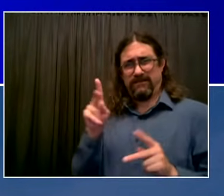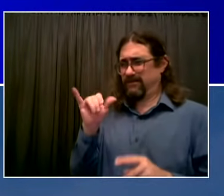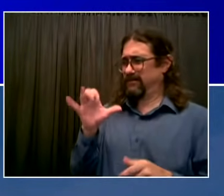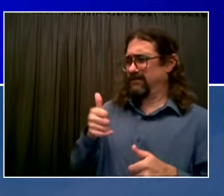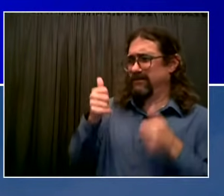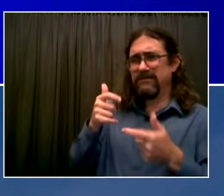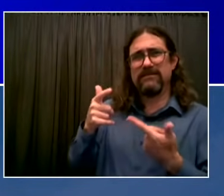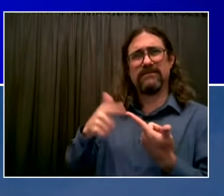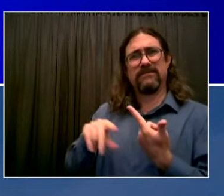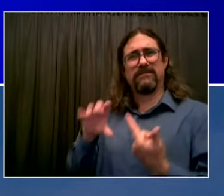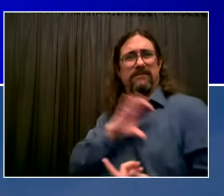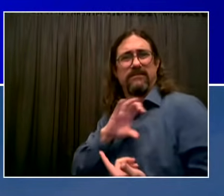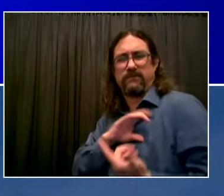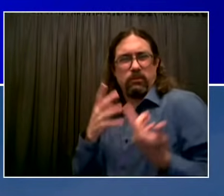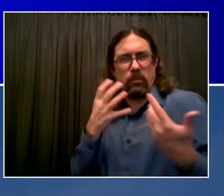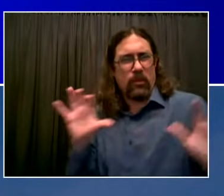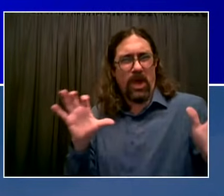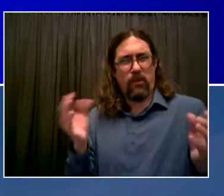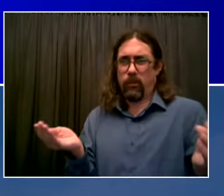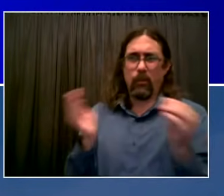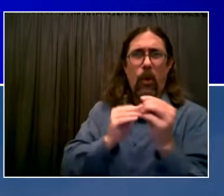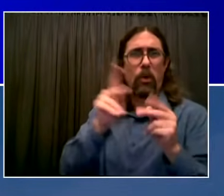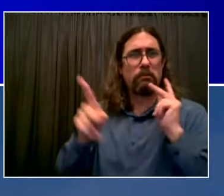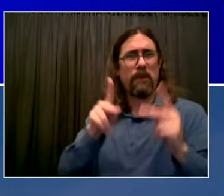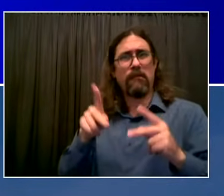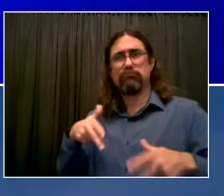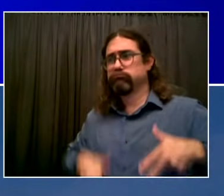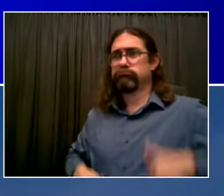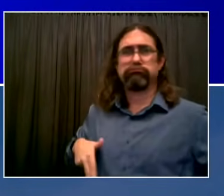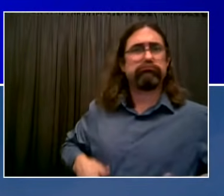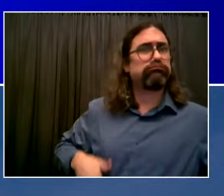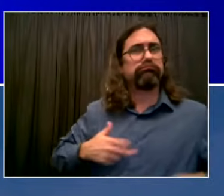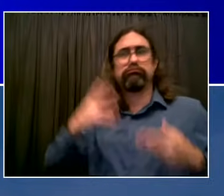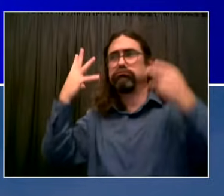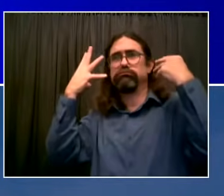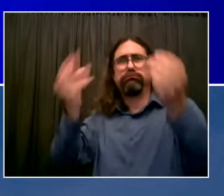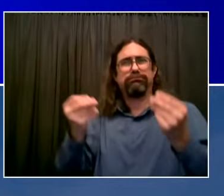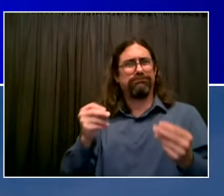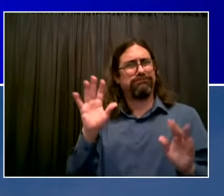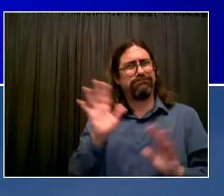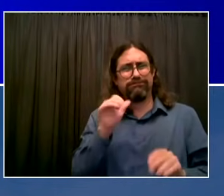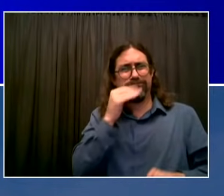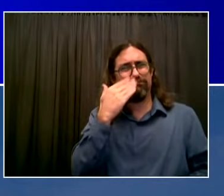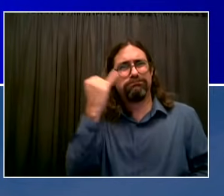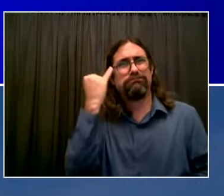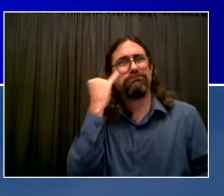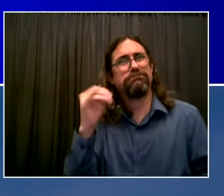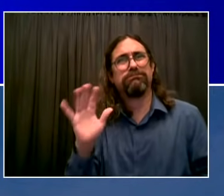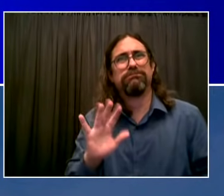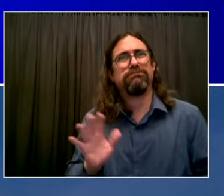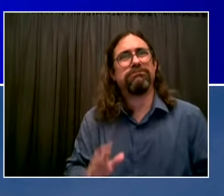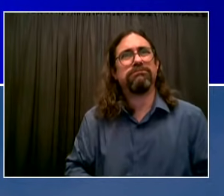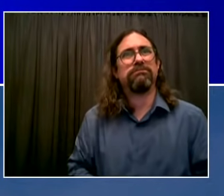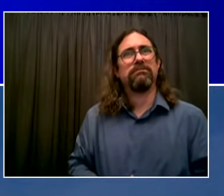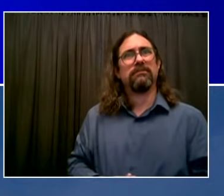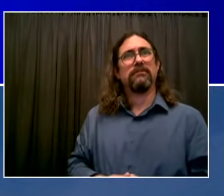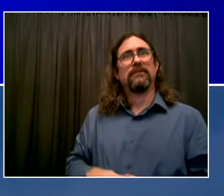WE KNOW SO MANY LIVES ARE AT RISK, SO LK,OO